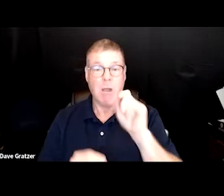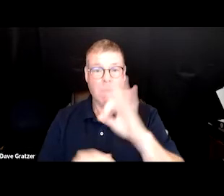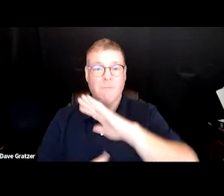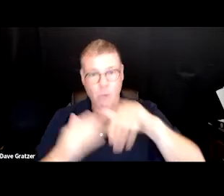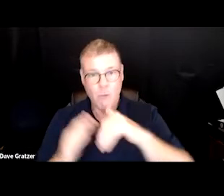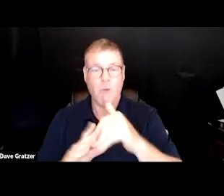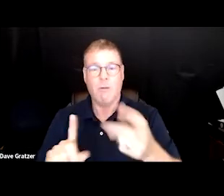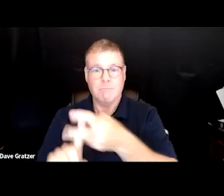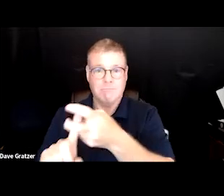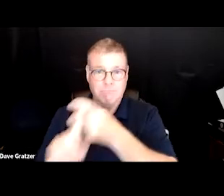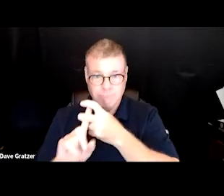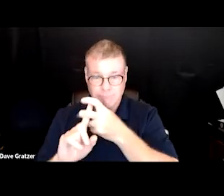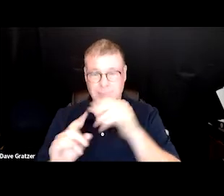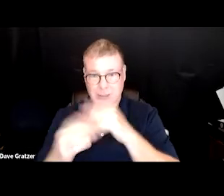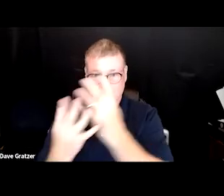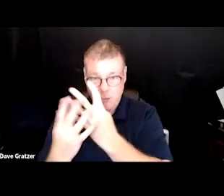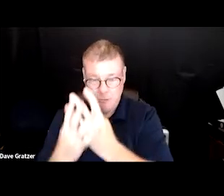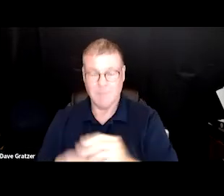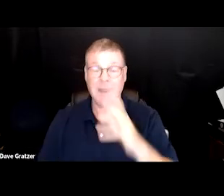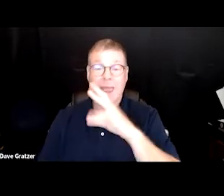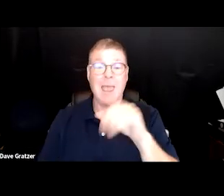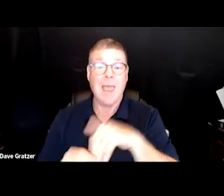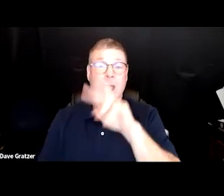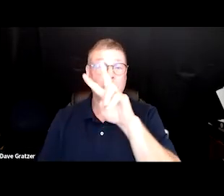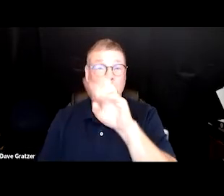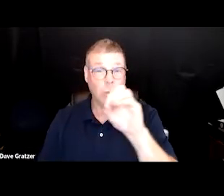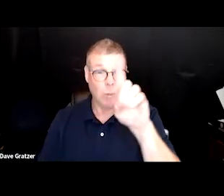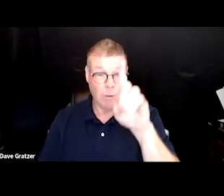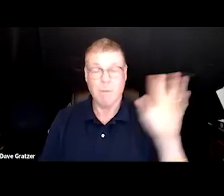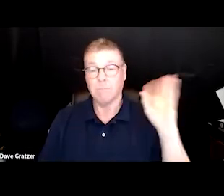at the Camden County Jail. And in 2001, the total number of bookings in our jail